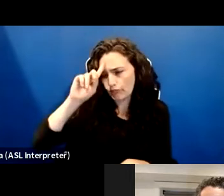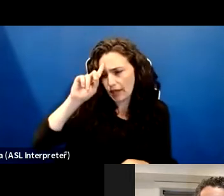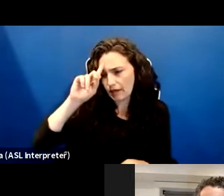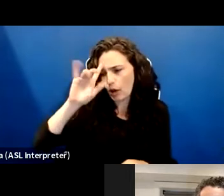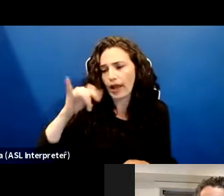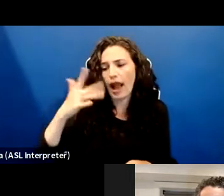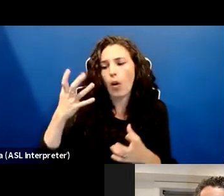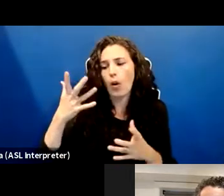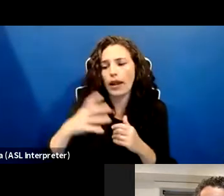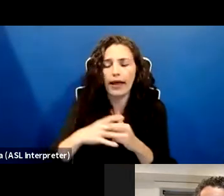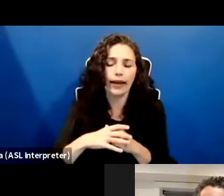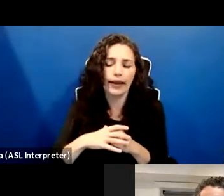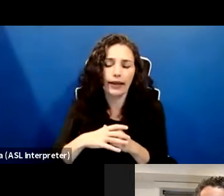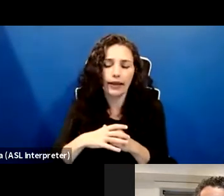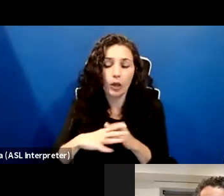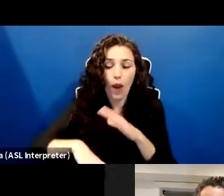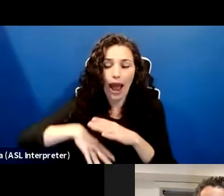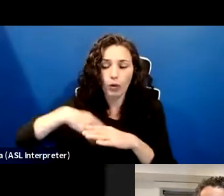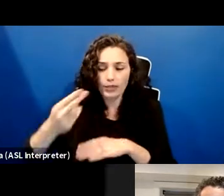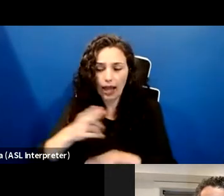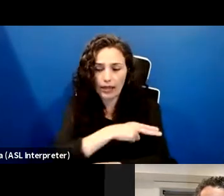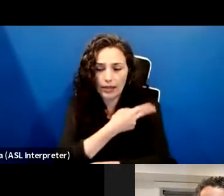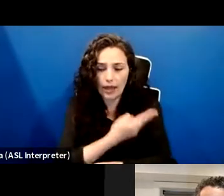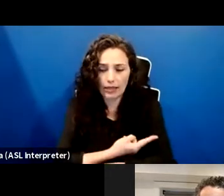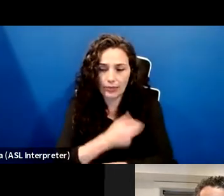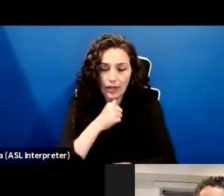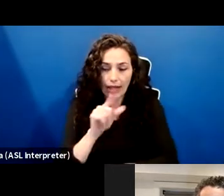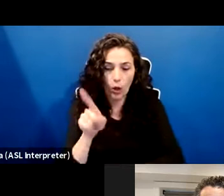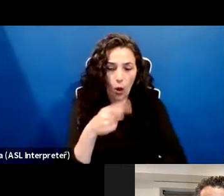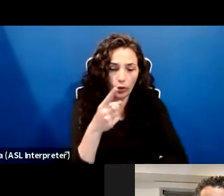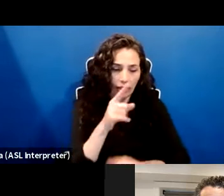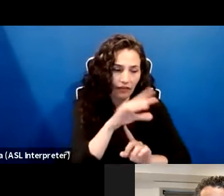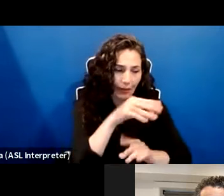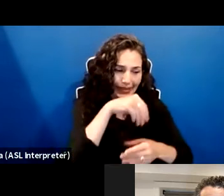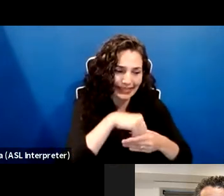sort of the confines of the hospital? And to sort of say we, like,